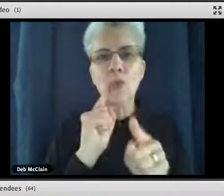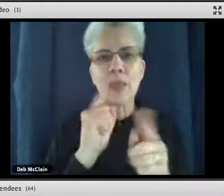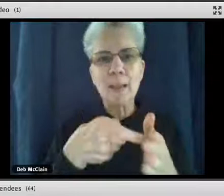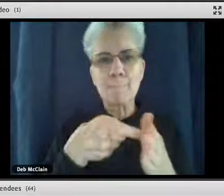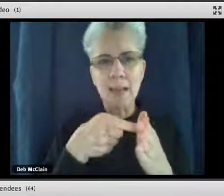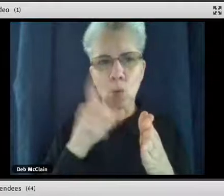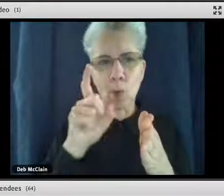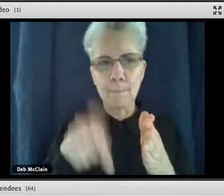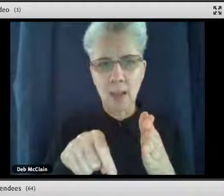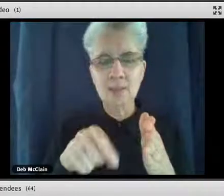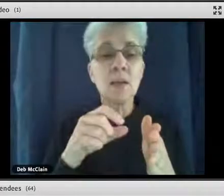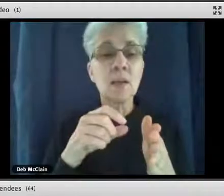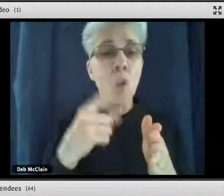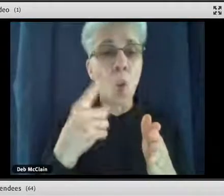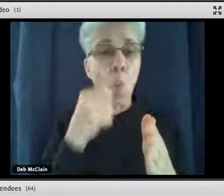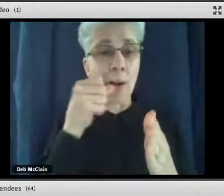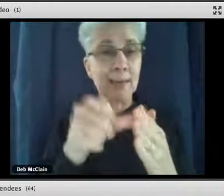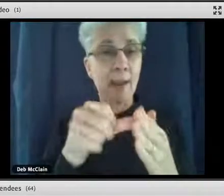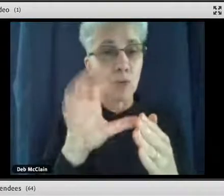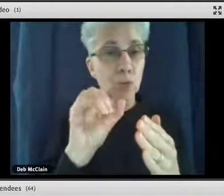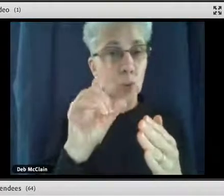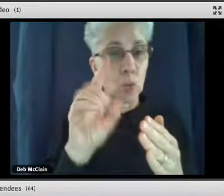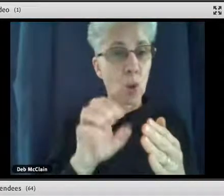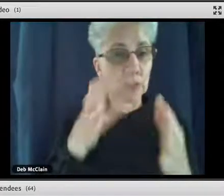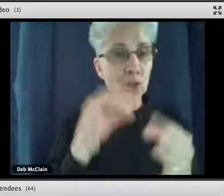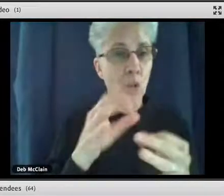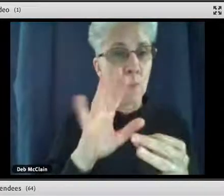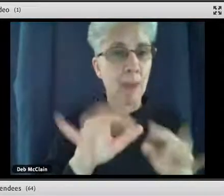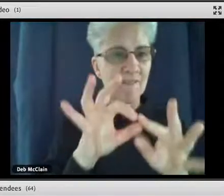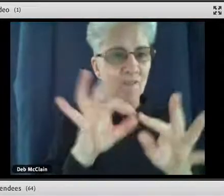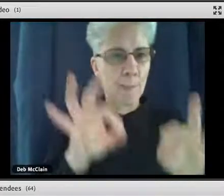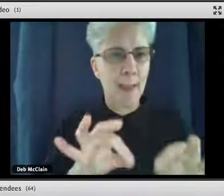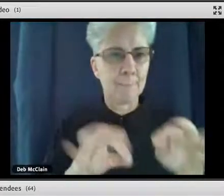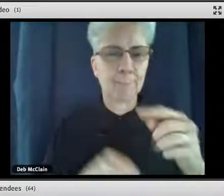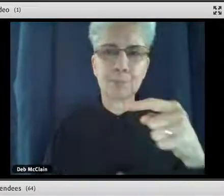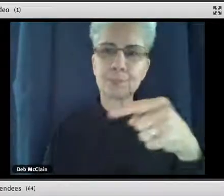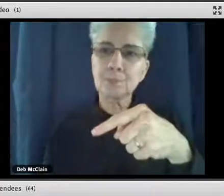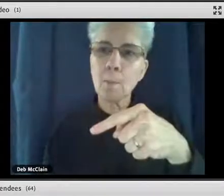and then also that it's a mandatory, one character code that's determined by format.